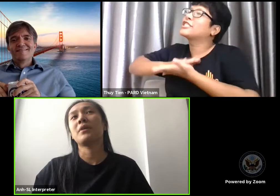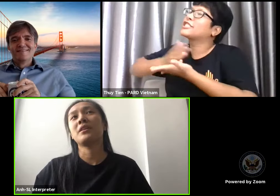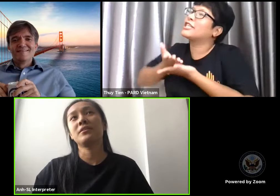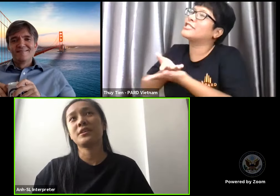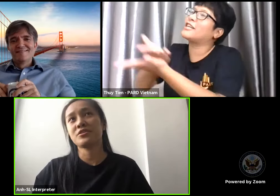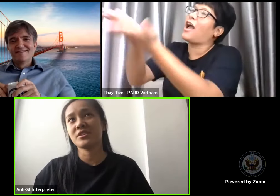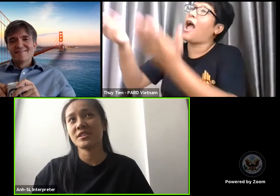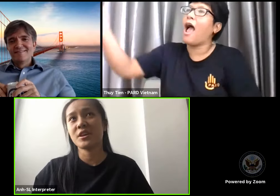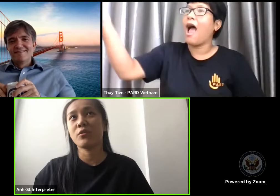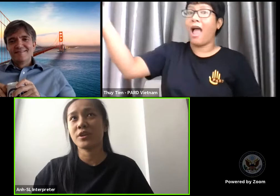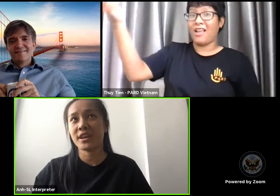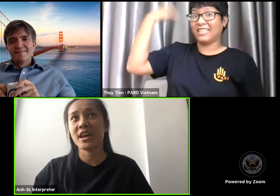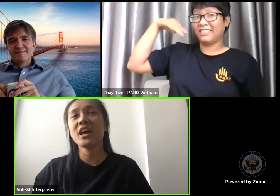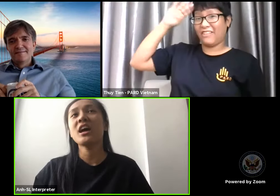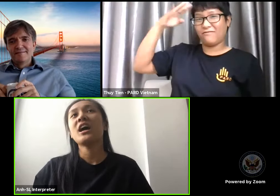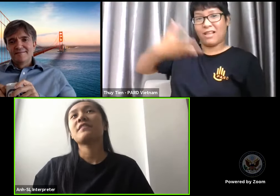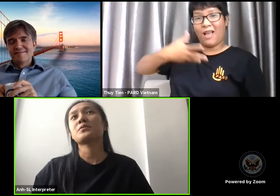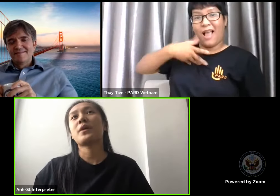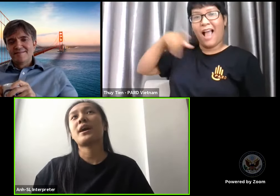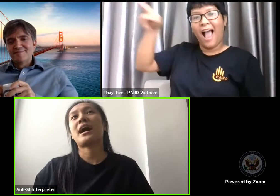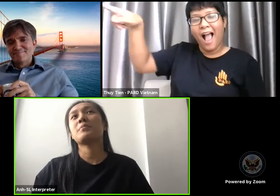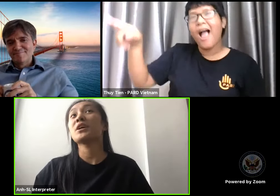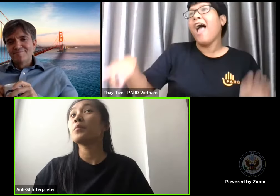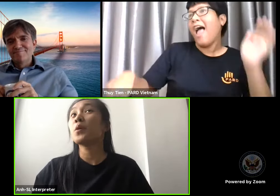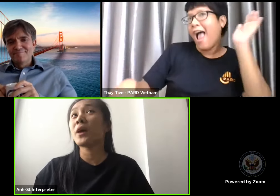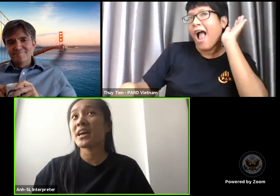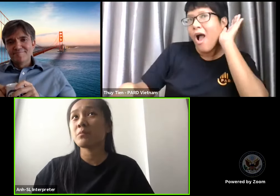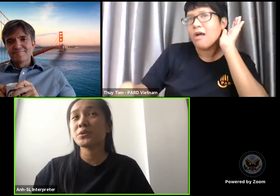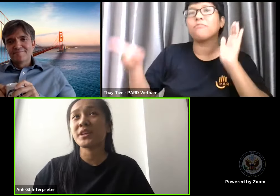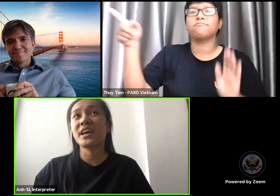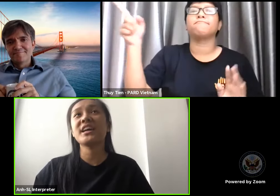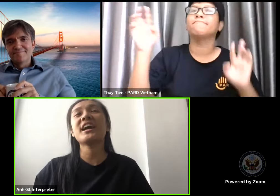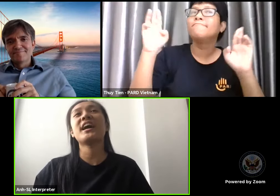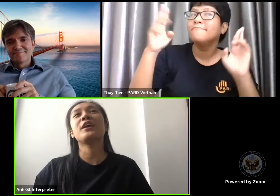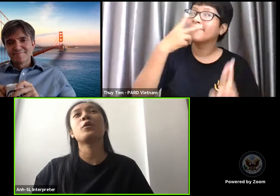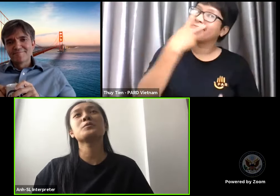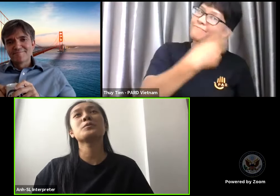my learning journey over there. That's where I become who I am today, and also